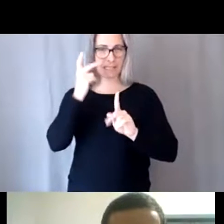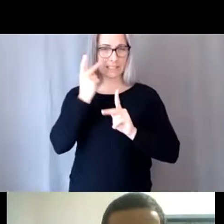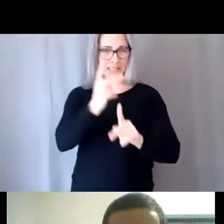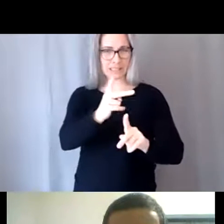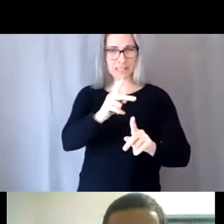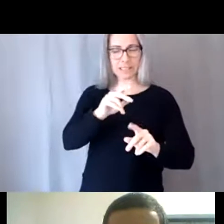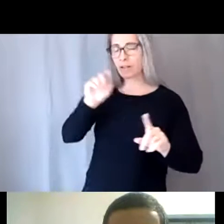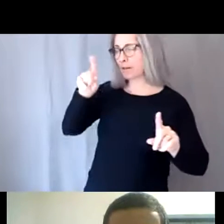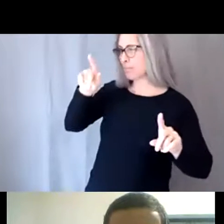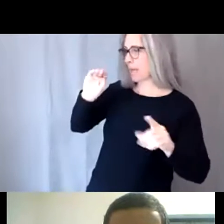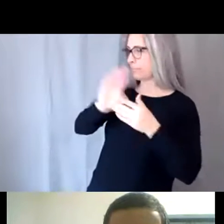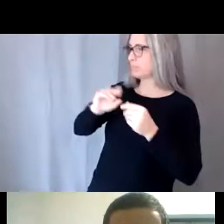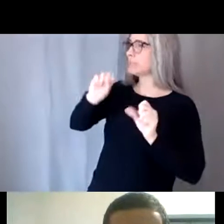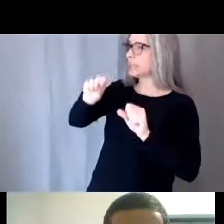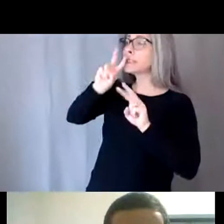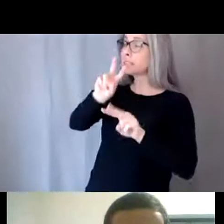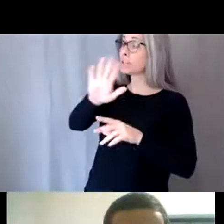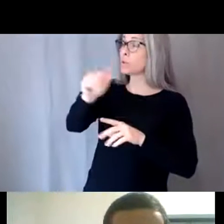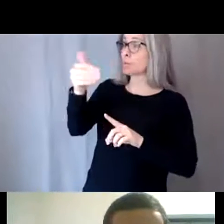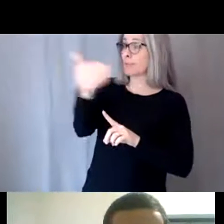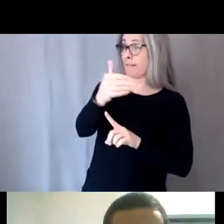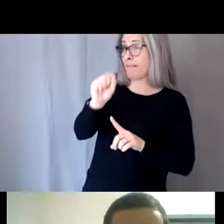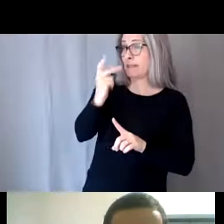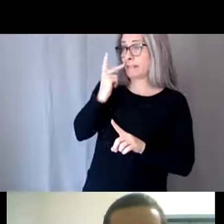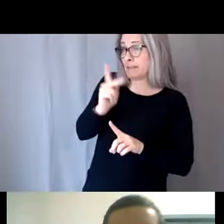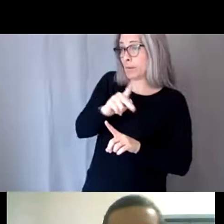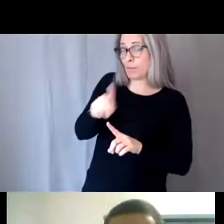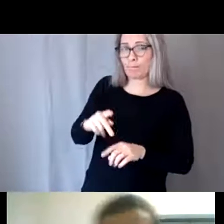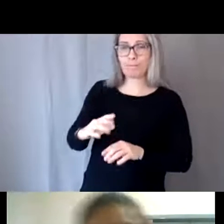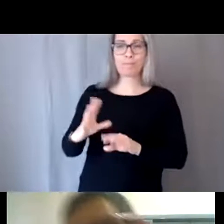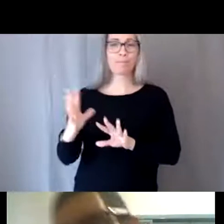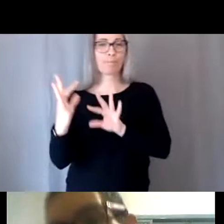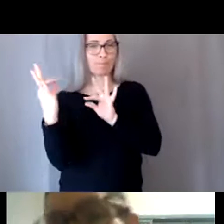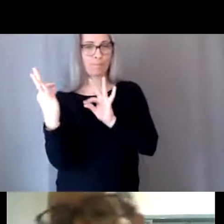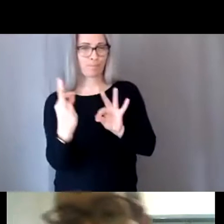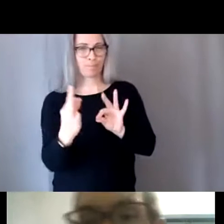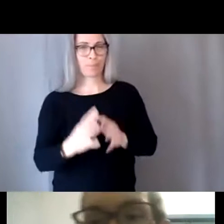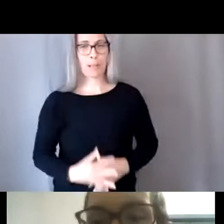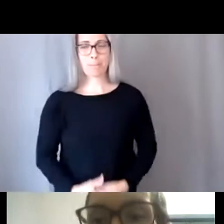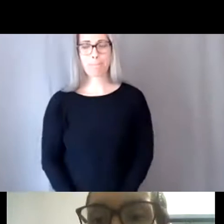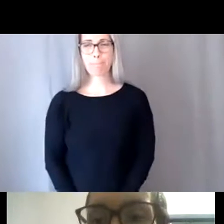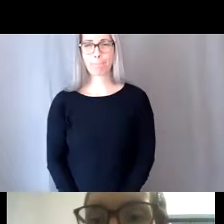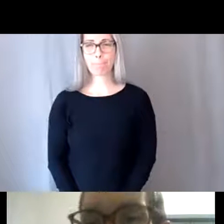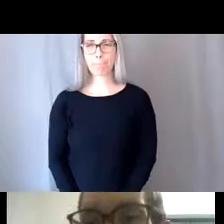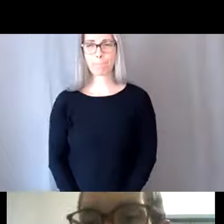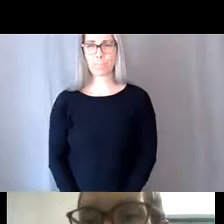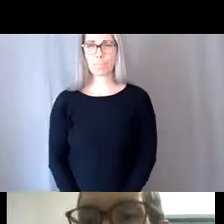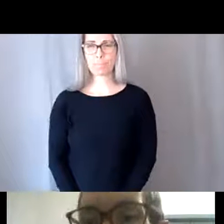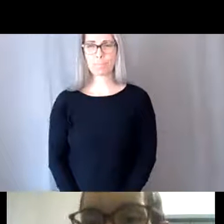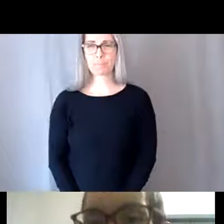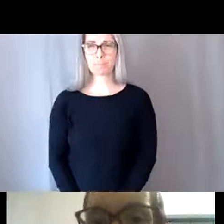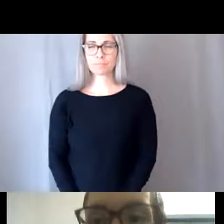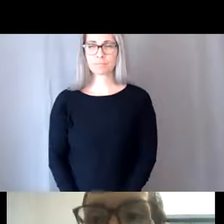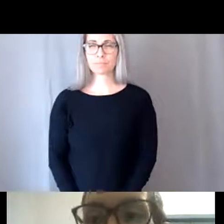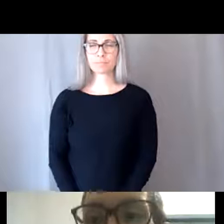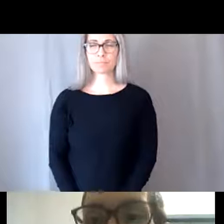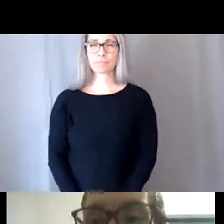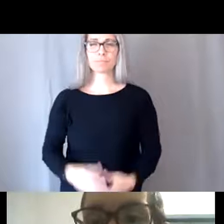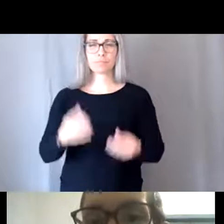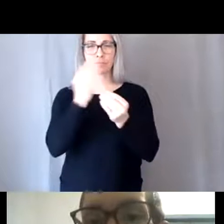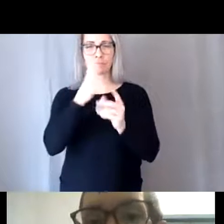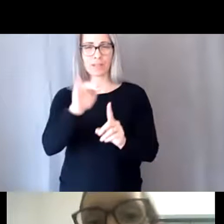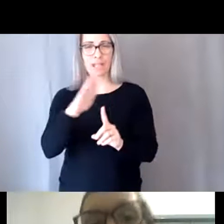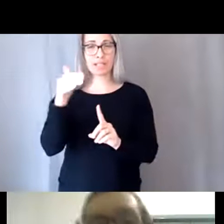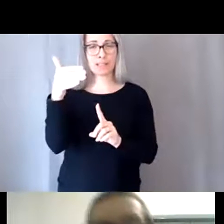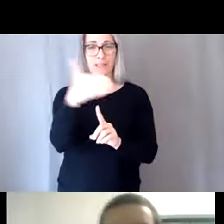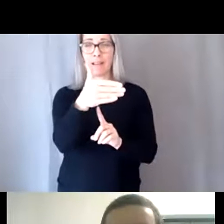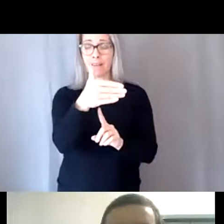okay I’m going to set up this first slide